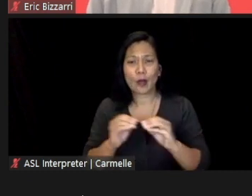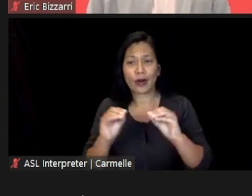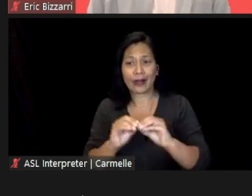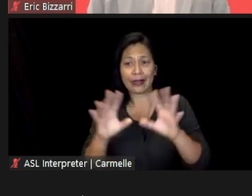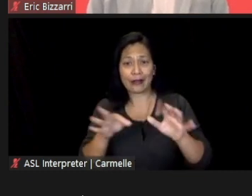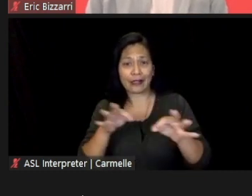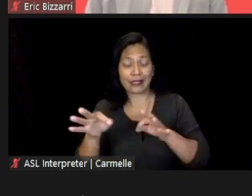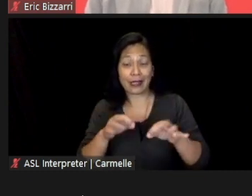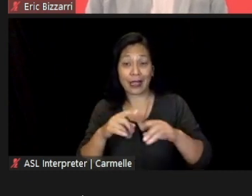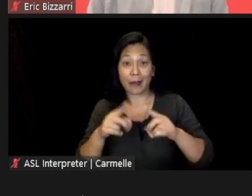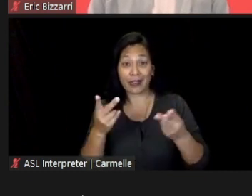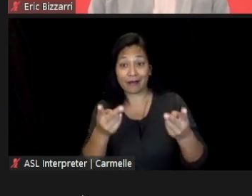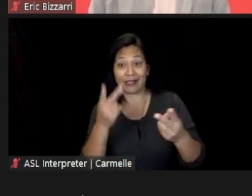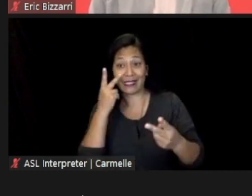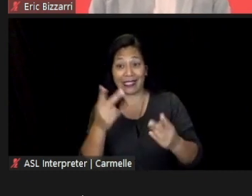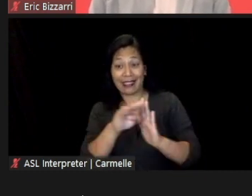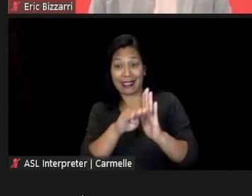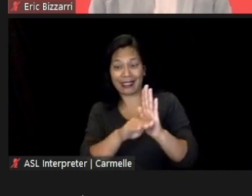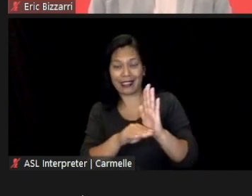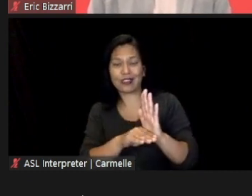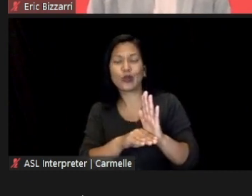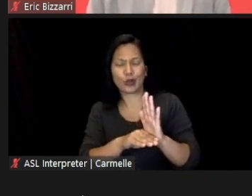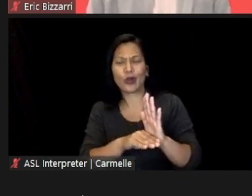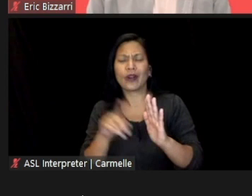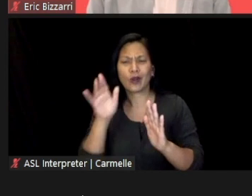But as you can see that that's going to be a little bit of, of a process.